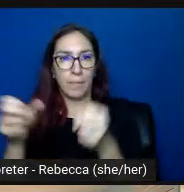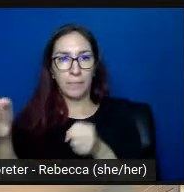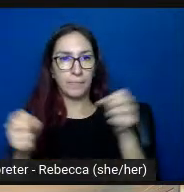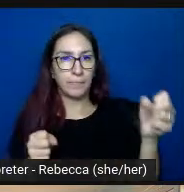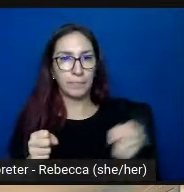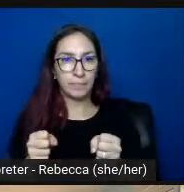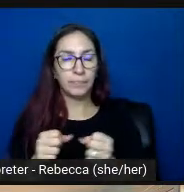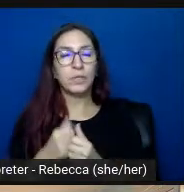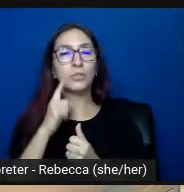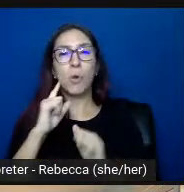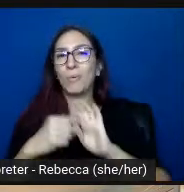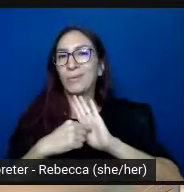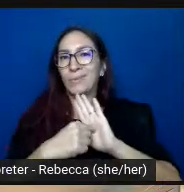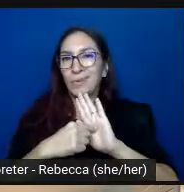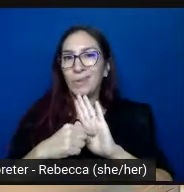open-source matters provide also departments are divided in